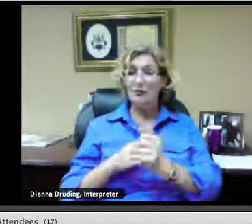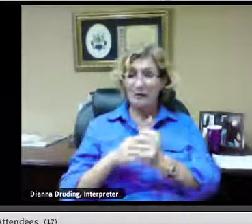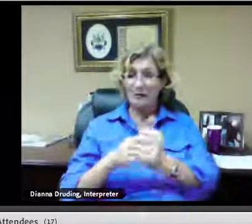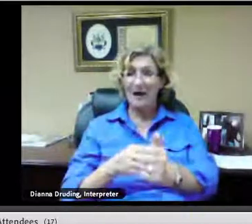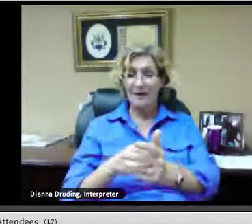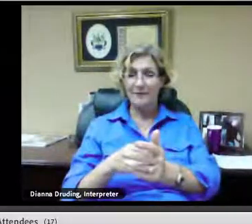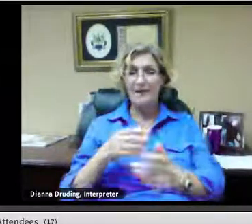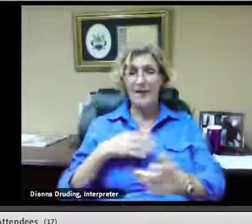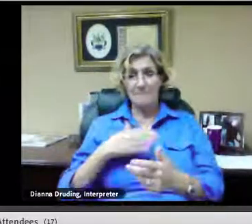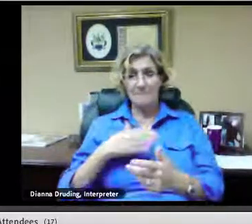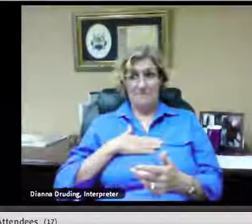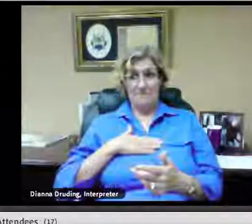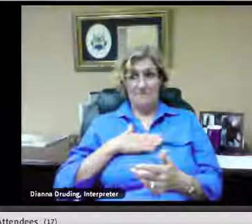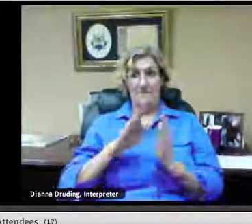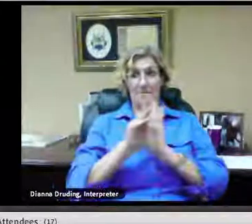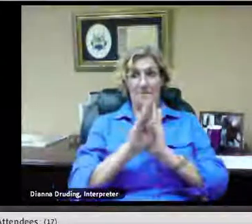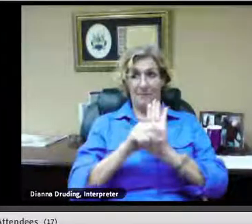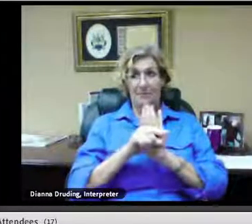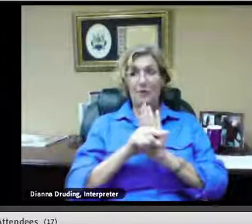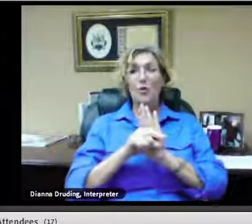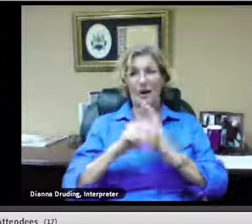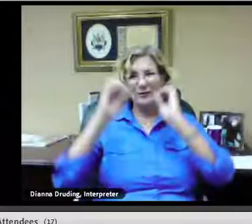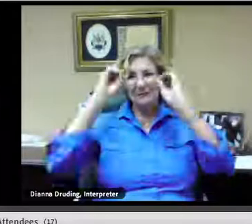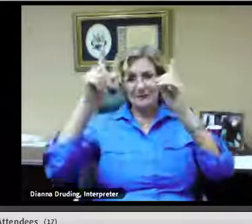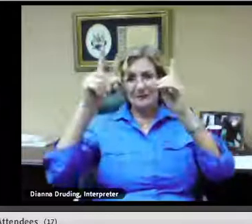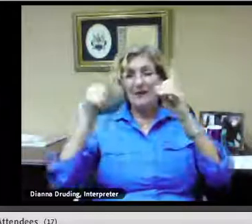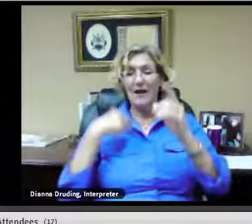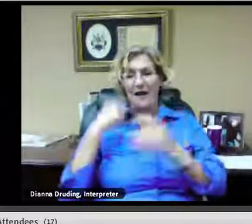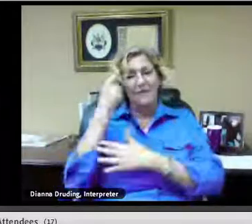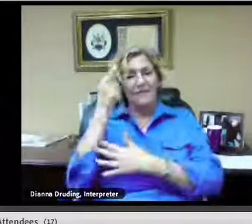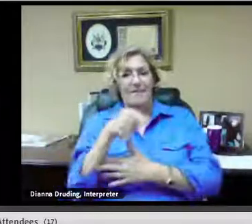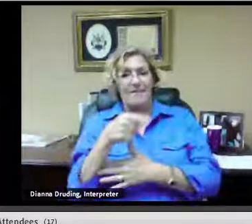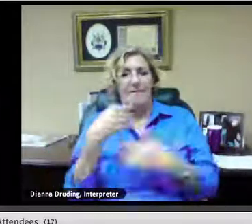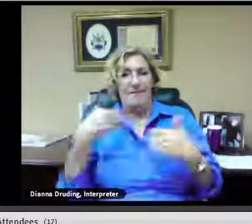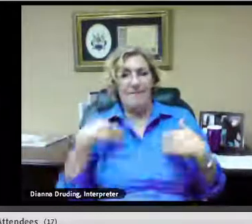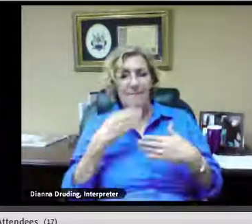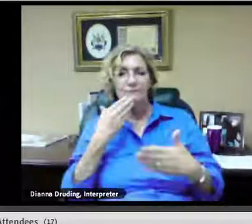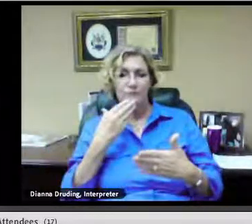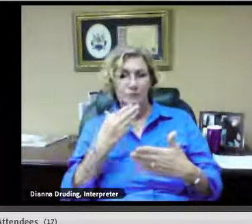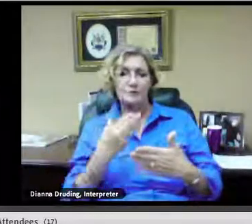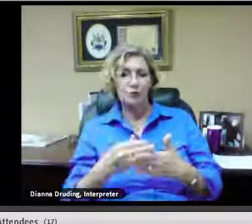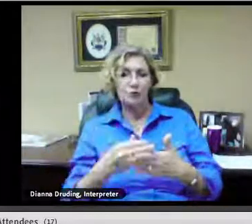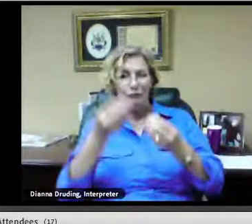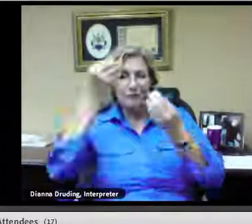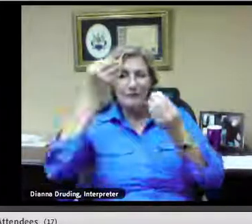on the technologies that they use and I think that you use in most of your libraries. So again, you don't have to reinvent the wheel,